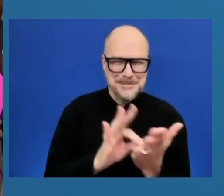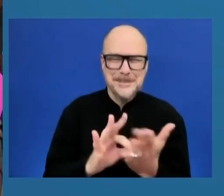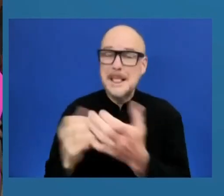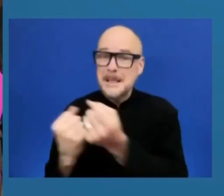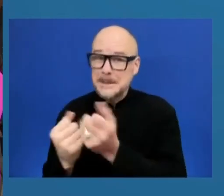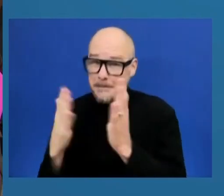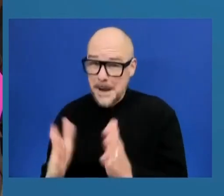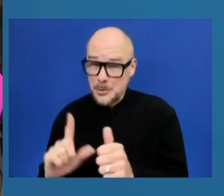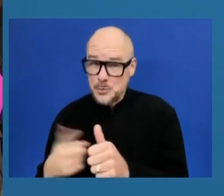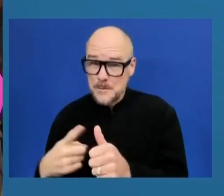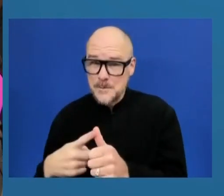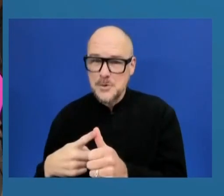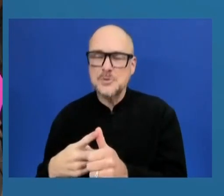All right, the jury leader,